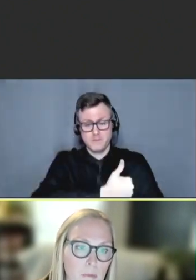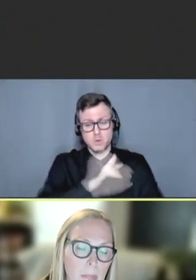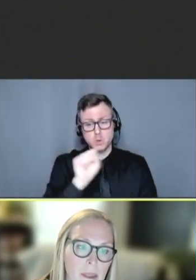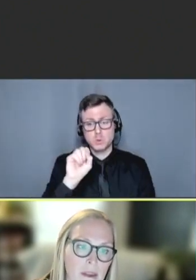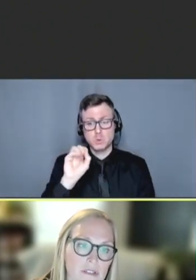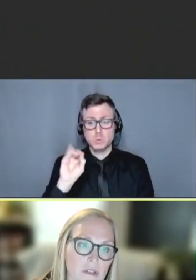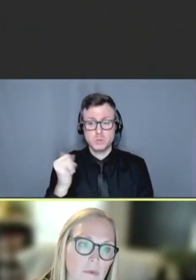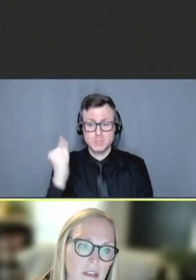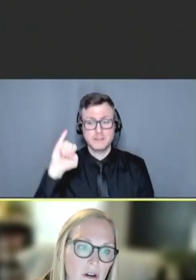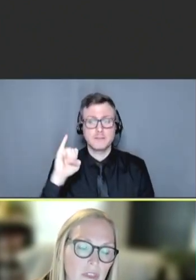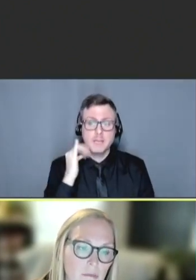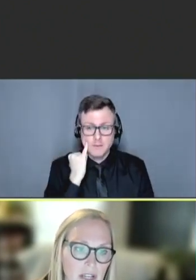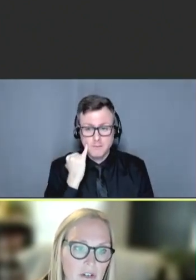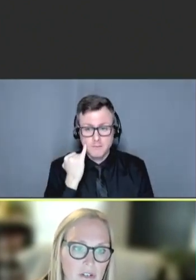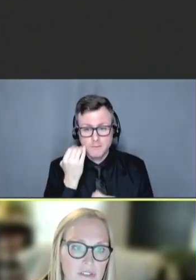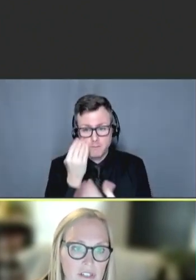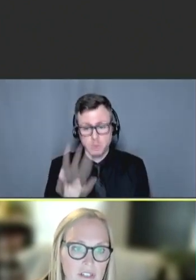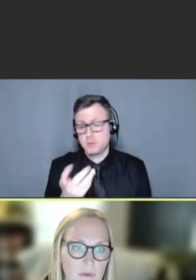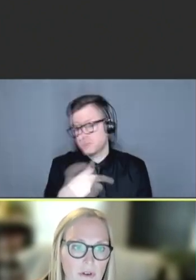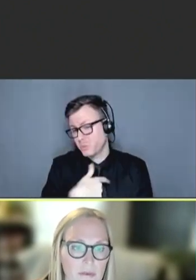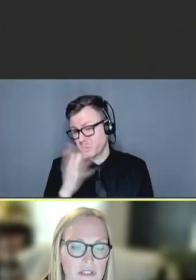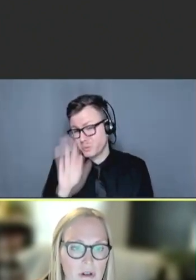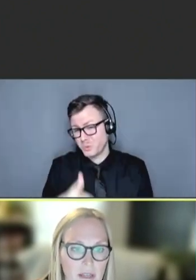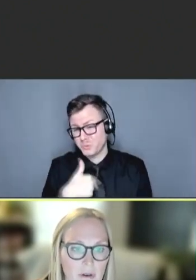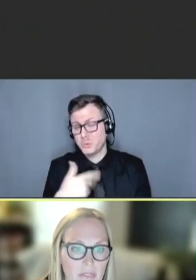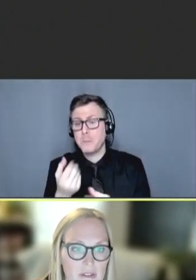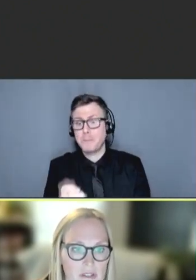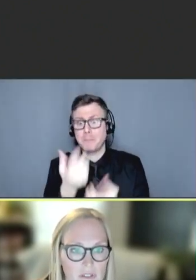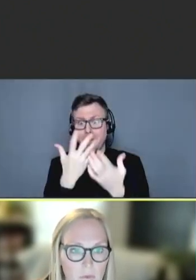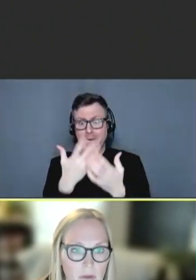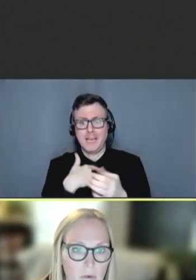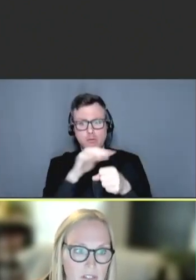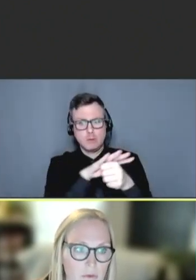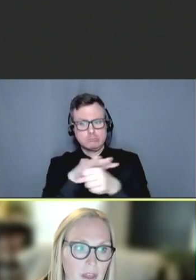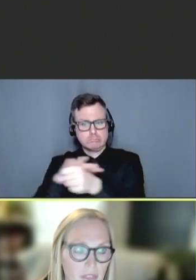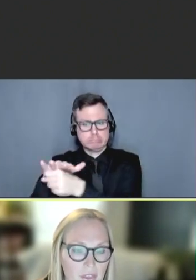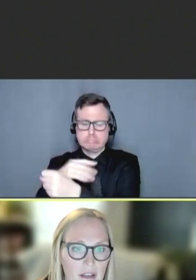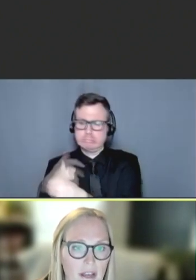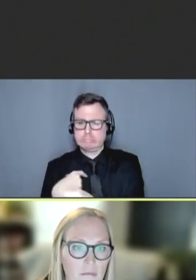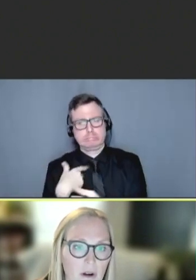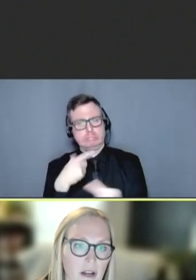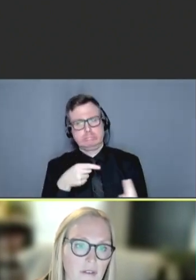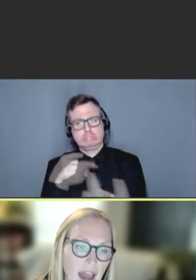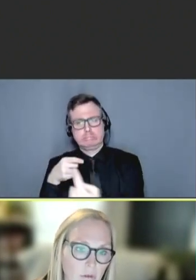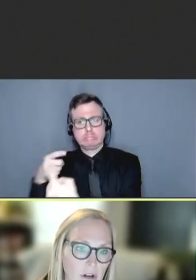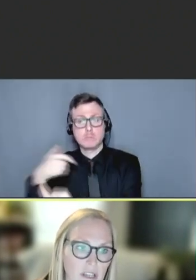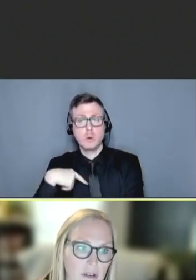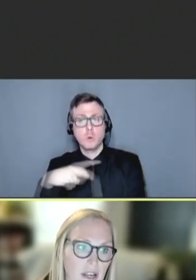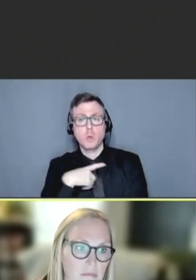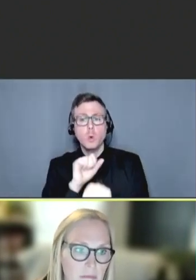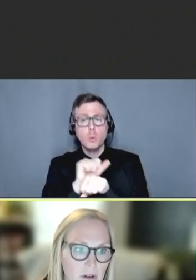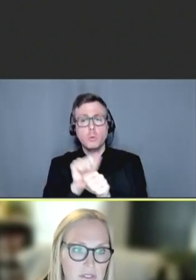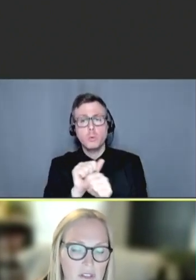So, we know that many of our jurisdictions were going to be struggling with this, and so we worked with a number of our community members.